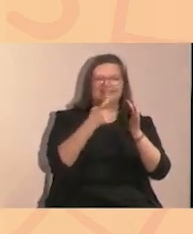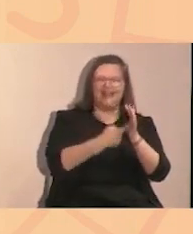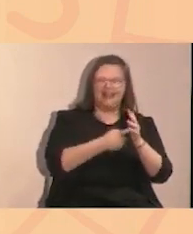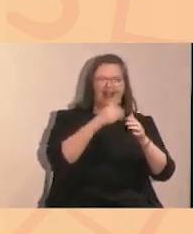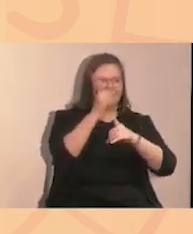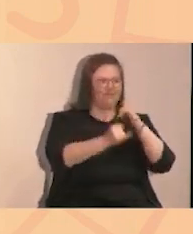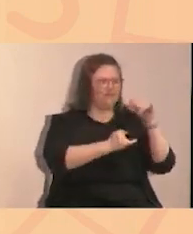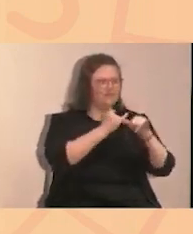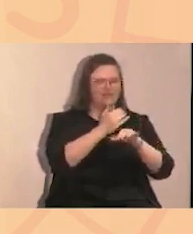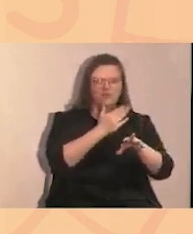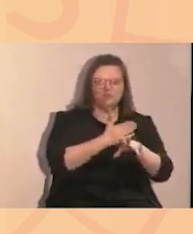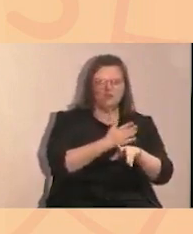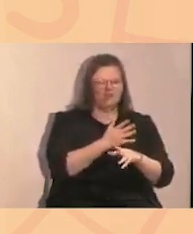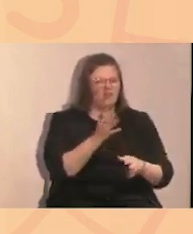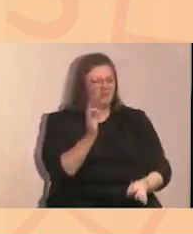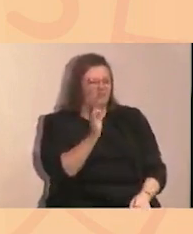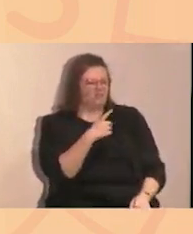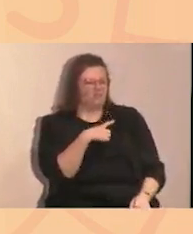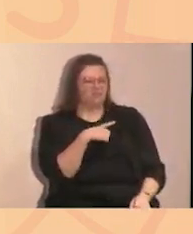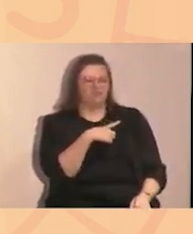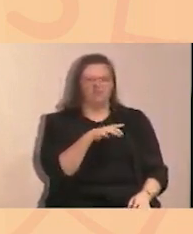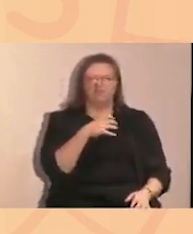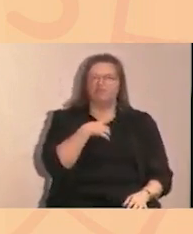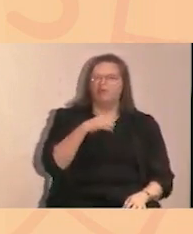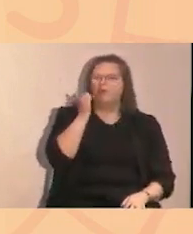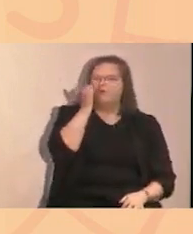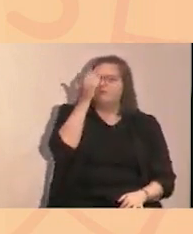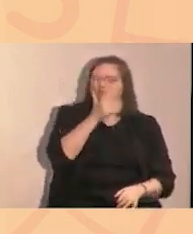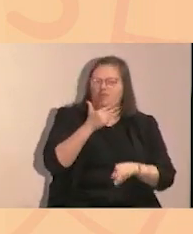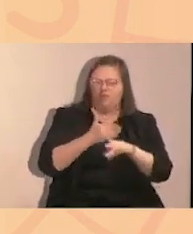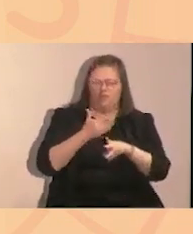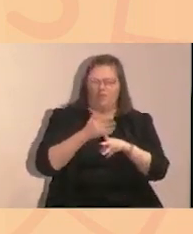Maybe we just have a lot more Aboriginal work for a little while. And, I think that is a pressure that